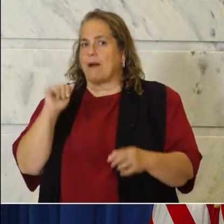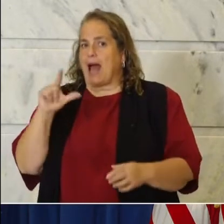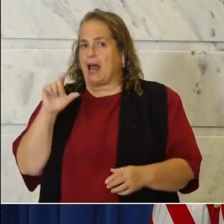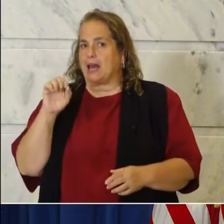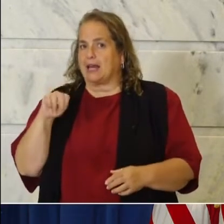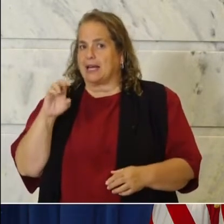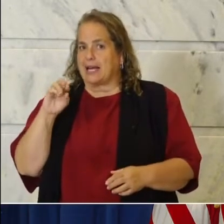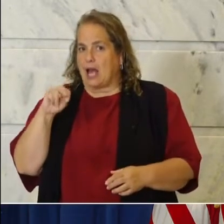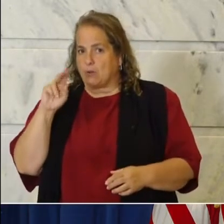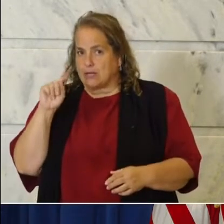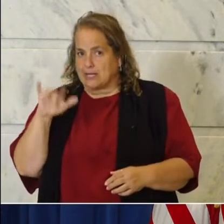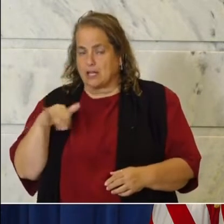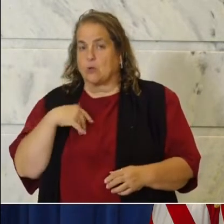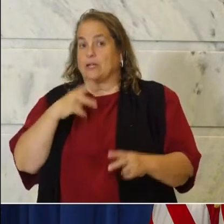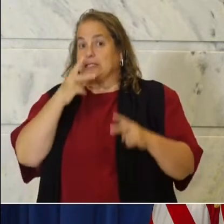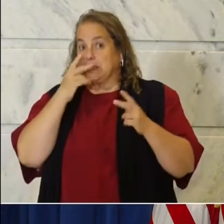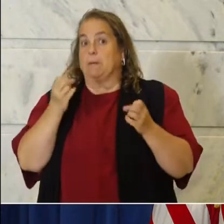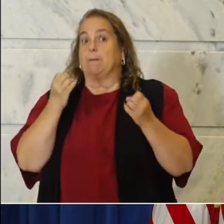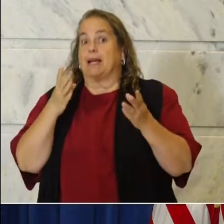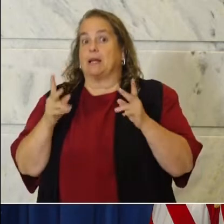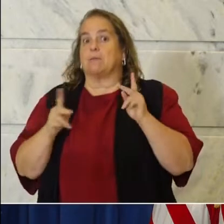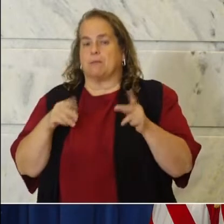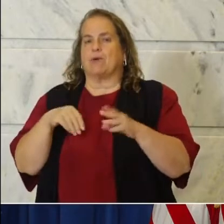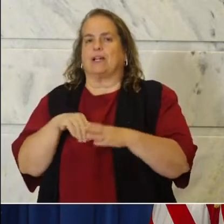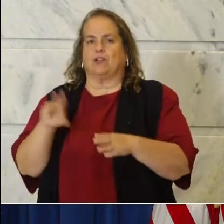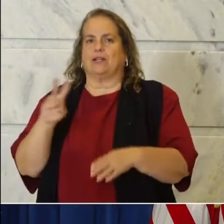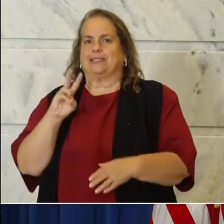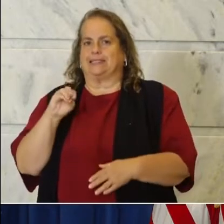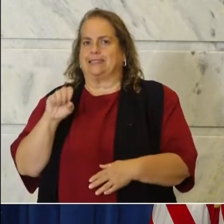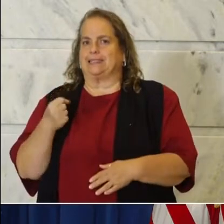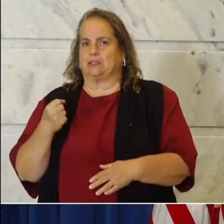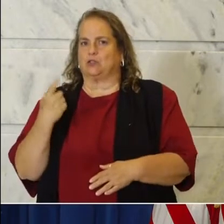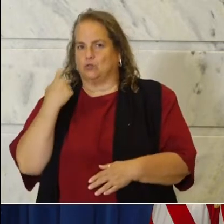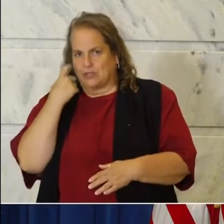Again, We're seeing a lot more people in their sixties recently passing away